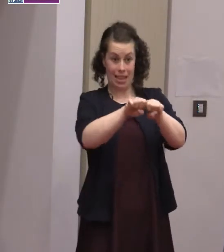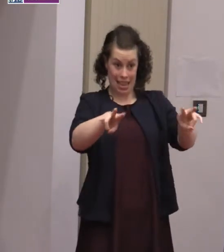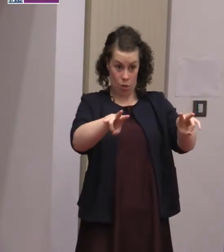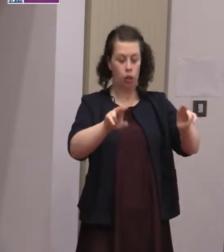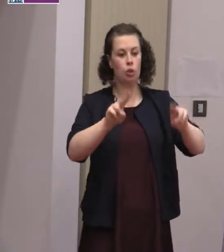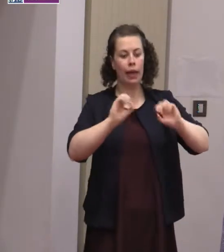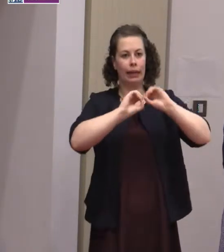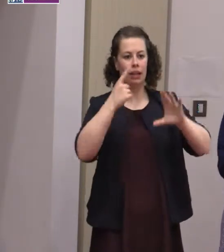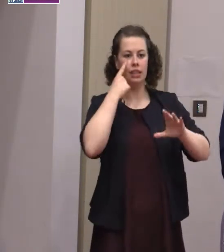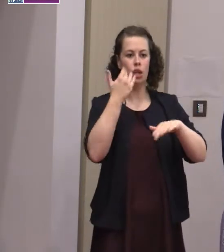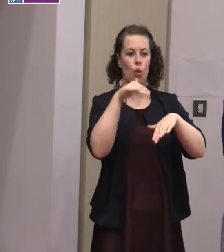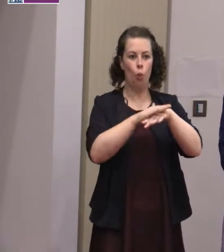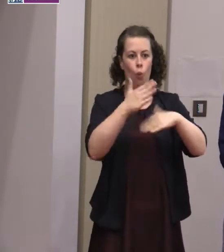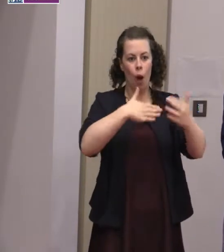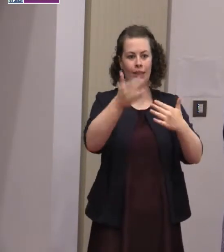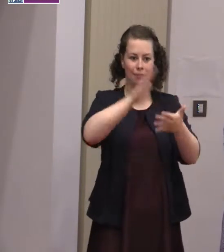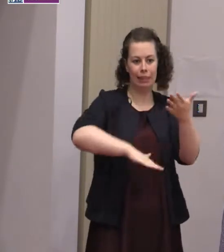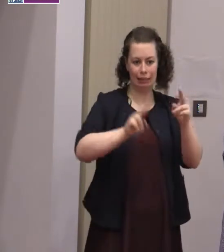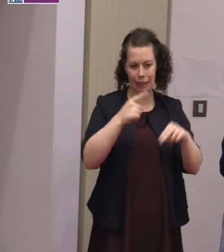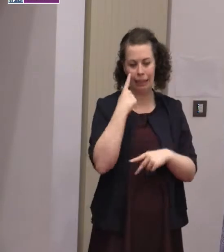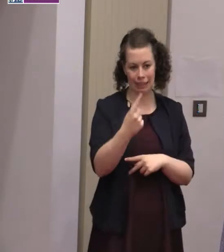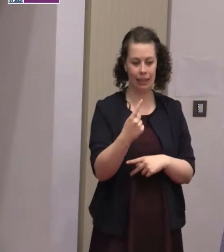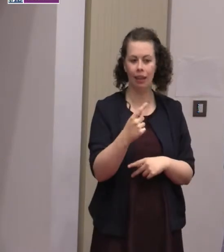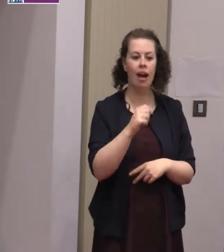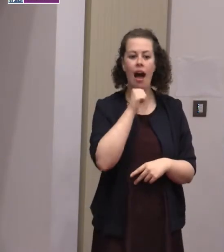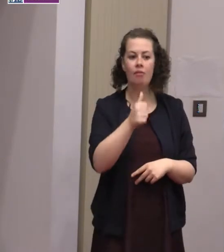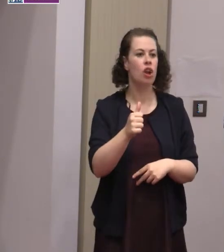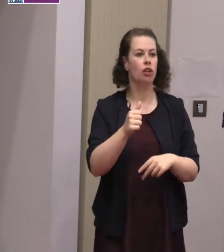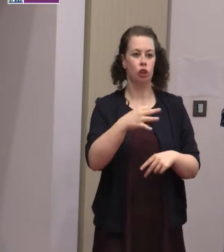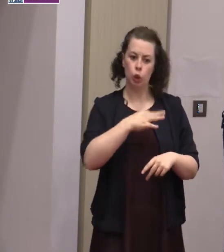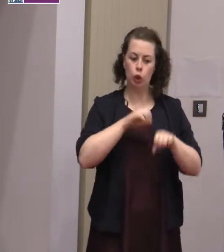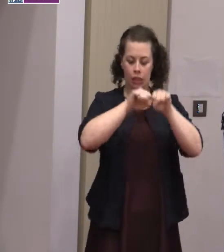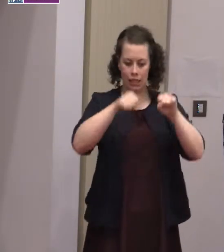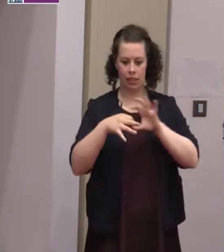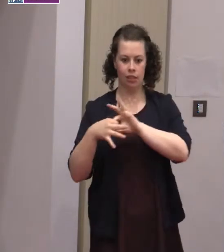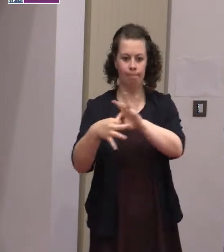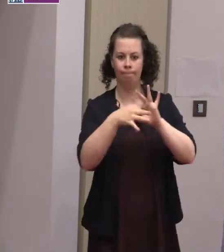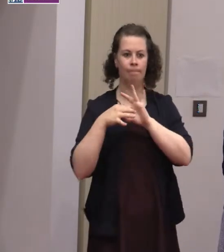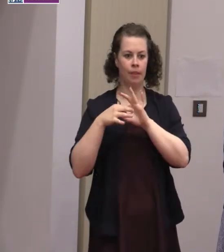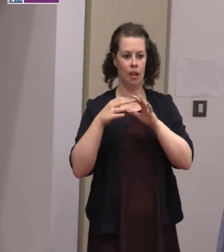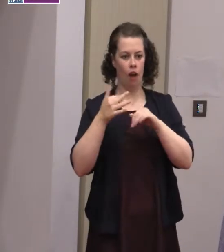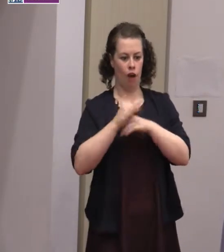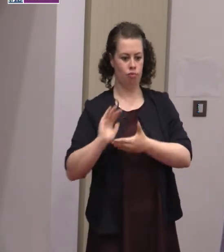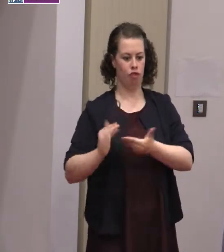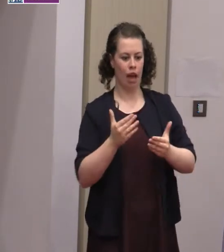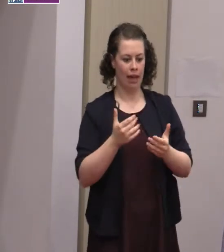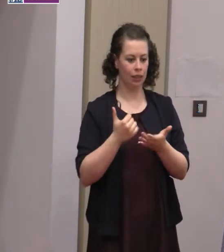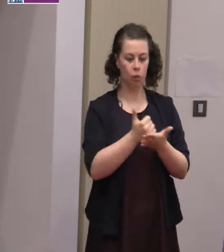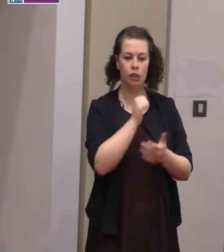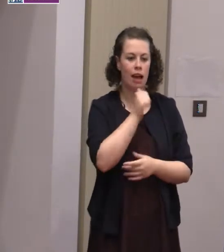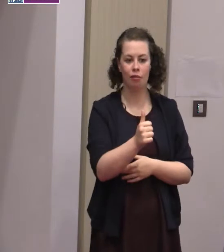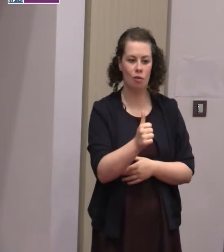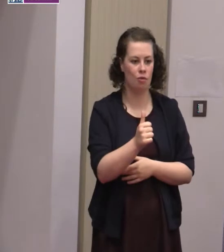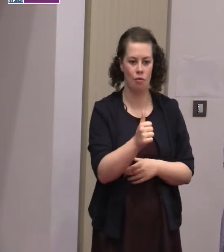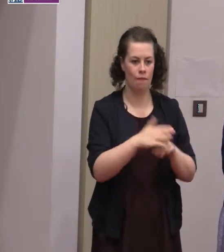The lack of a really coherent and coordinated way of providing support to people with disabilities